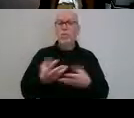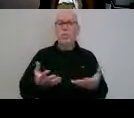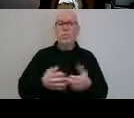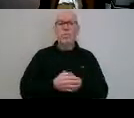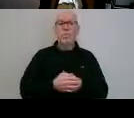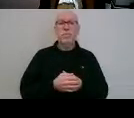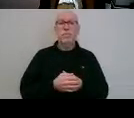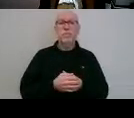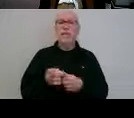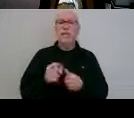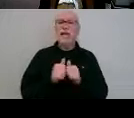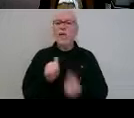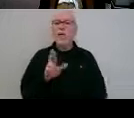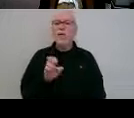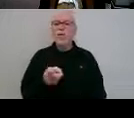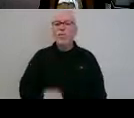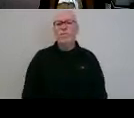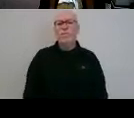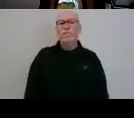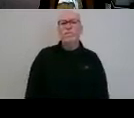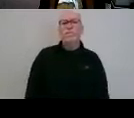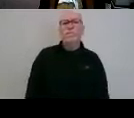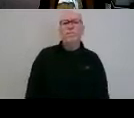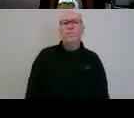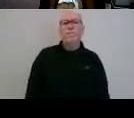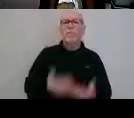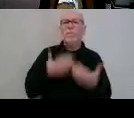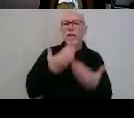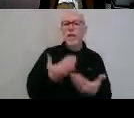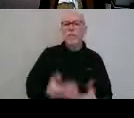are how are you, thank you